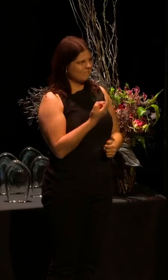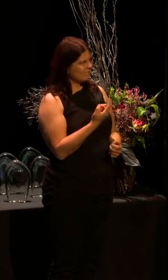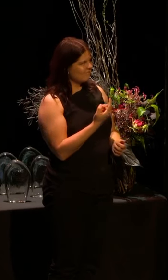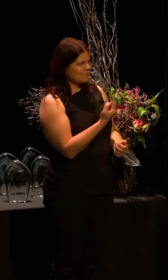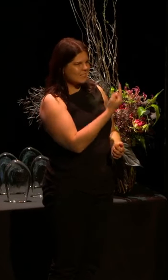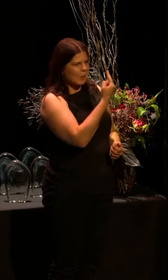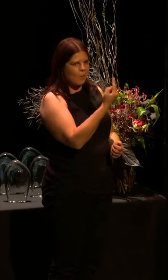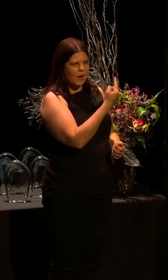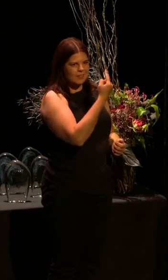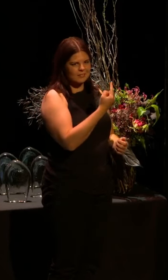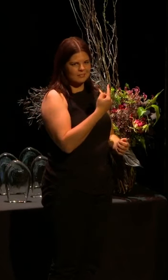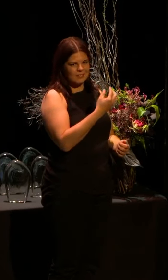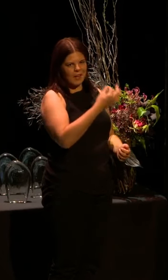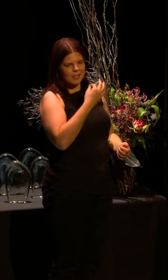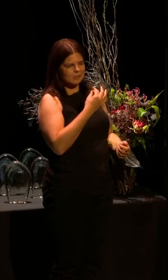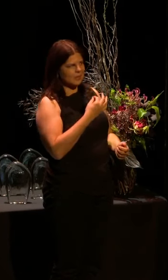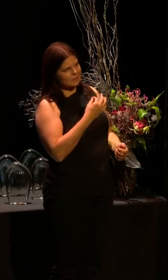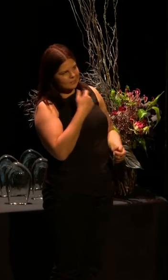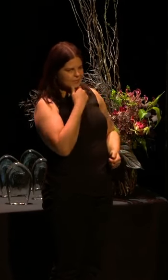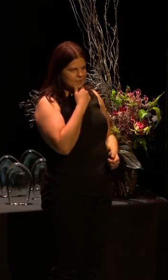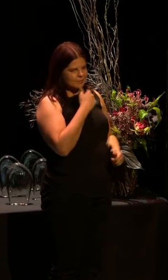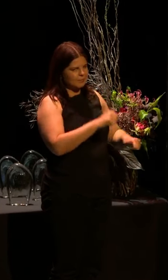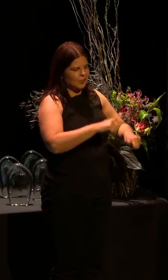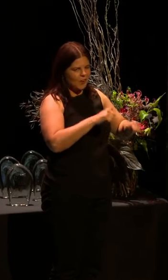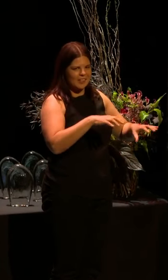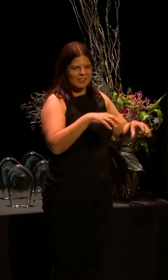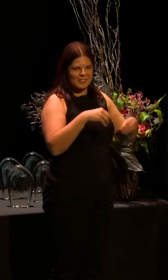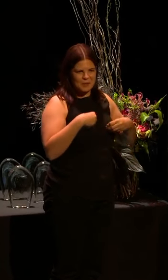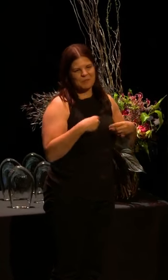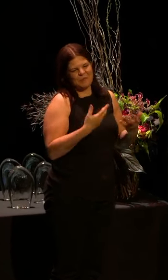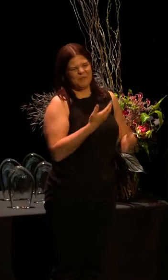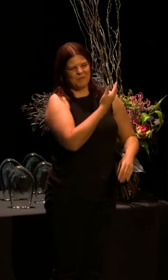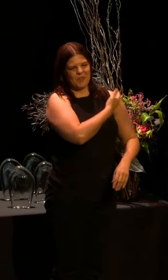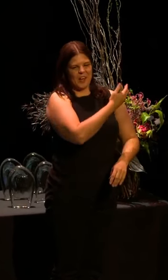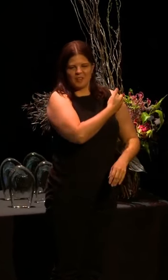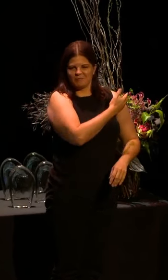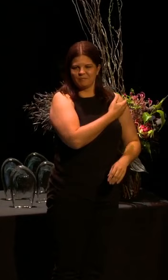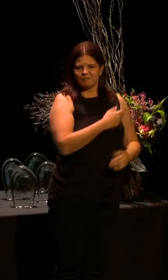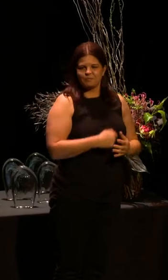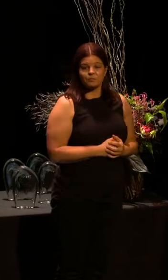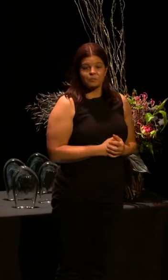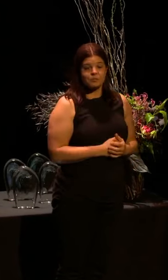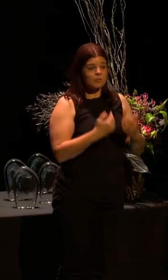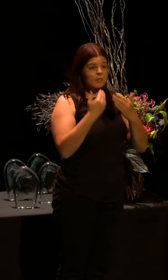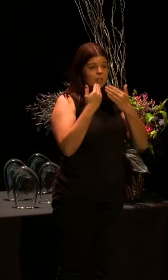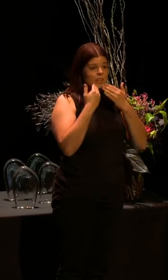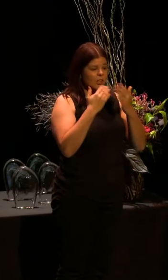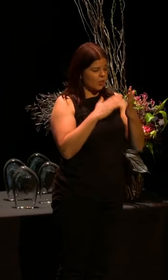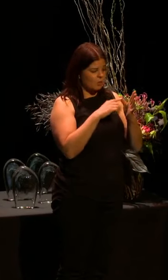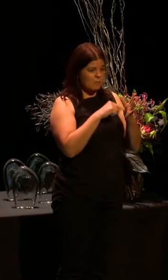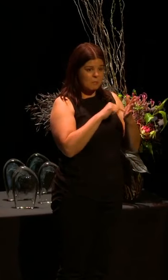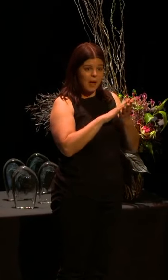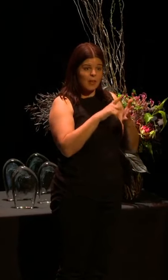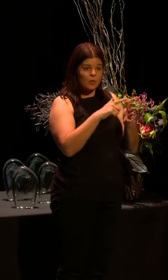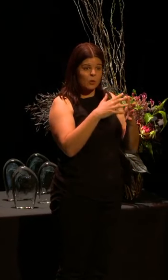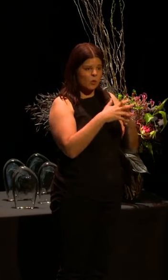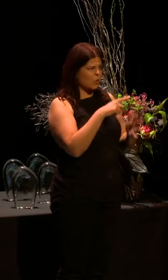because I'm very proud of what we are going to do this evening. As always, thank you, Matthew Doyle, for the beautiful sweep.